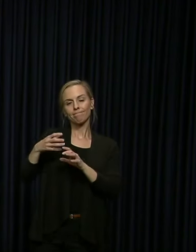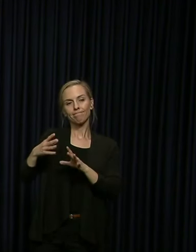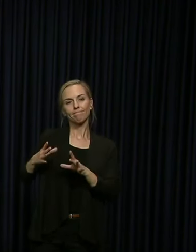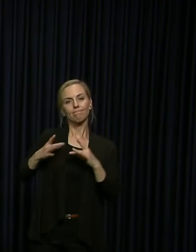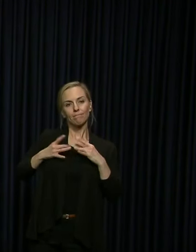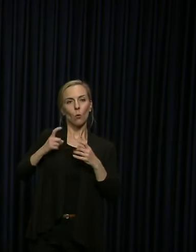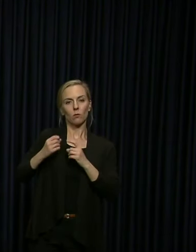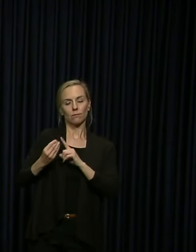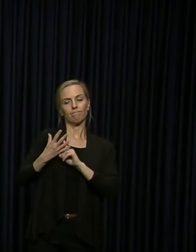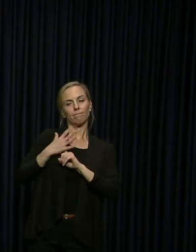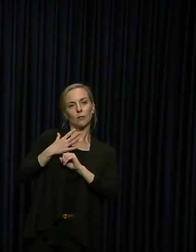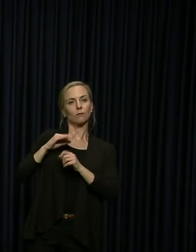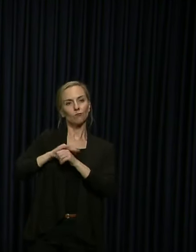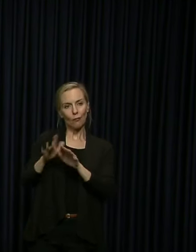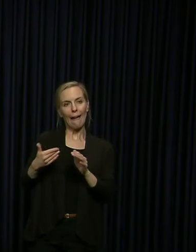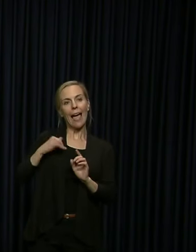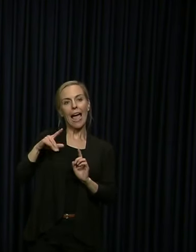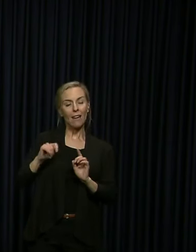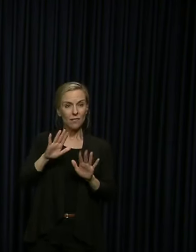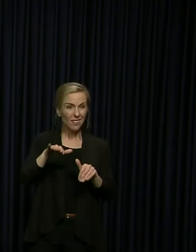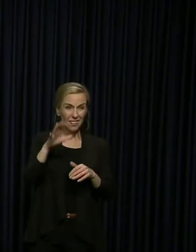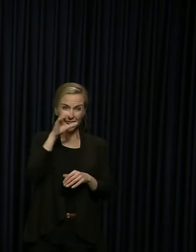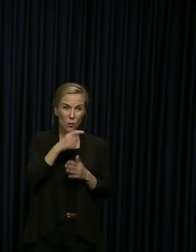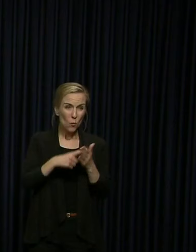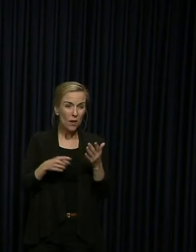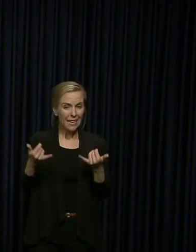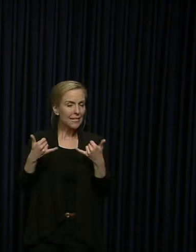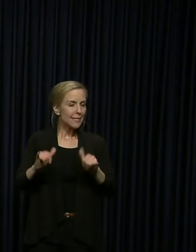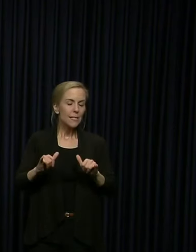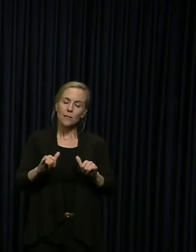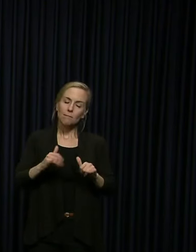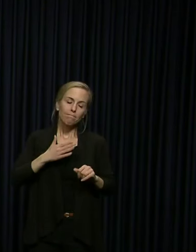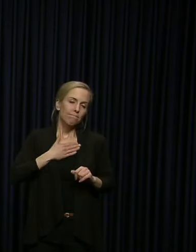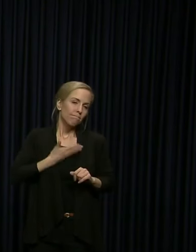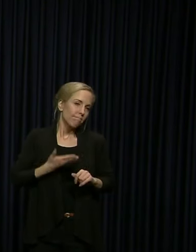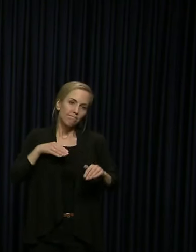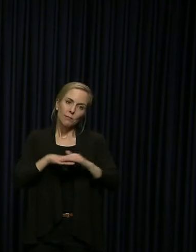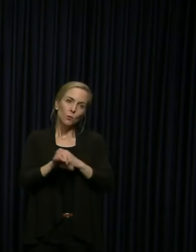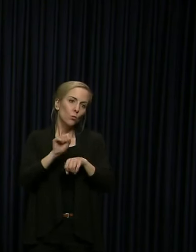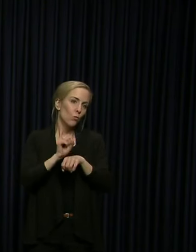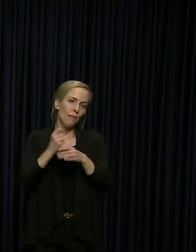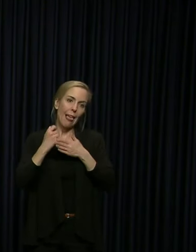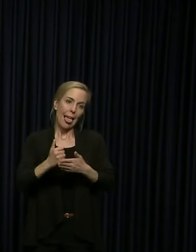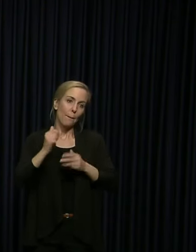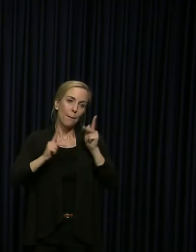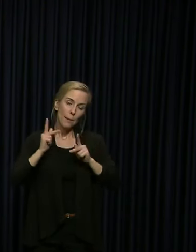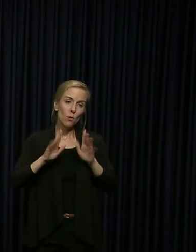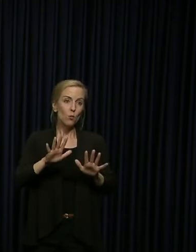DRUG BUT I CERTAINLY NIGHT. WORKS, AND LET'S RIBBET DOESN'T HAVE TO CURE SOMETHING.